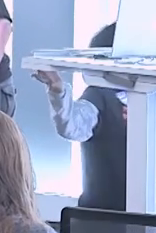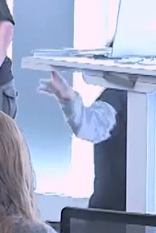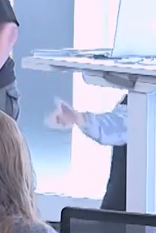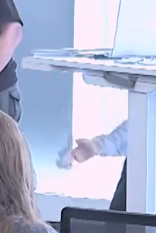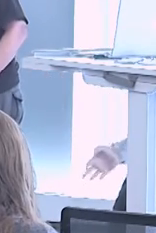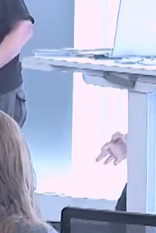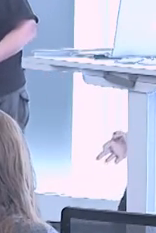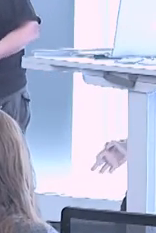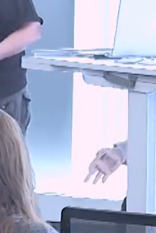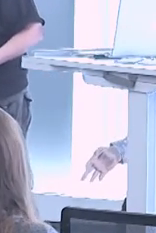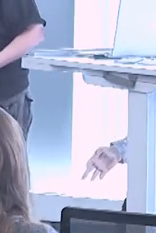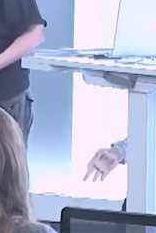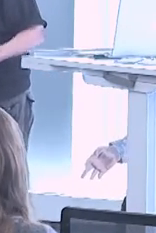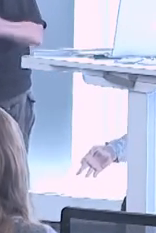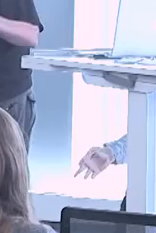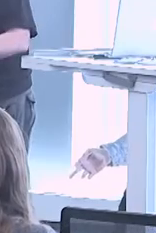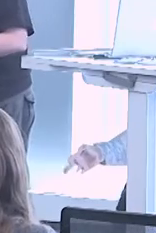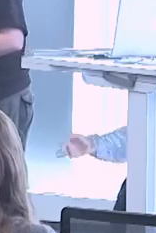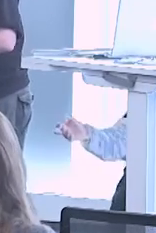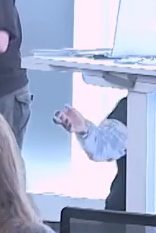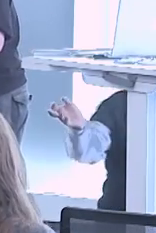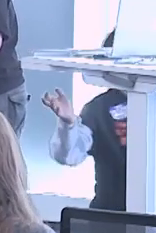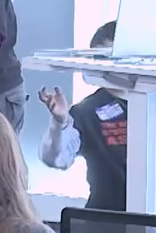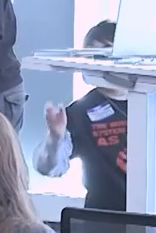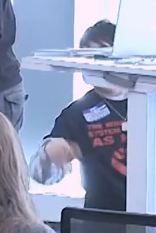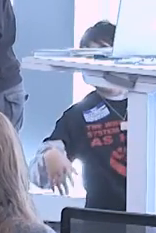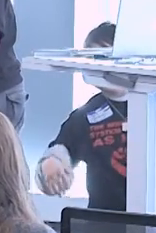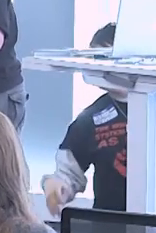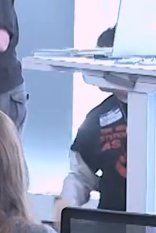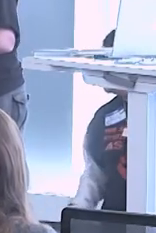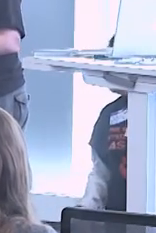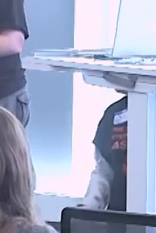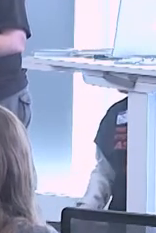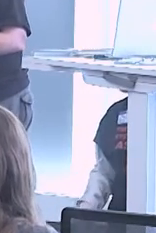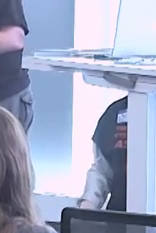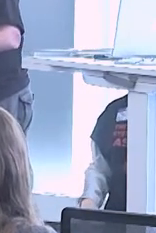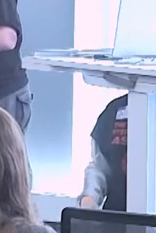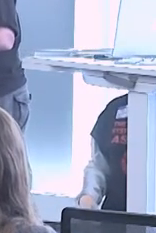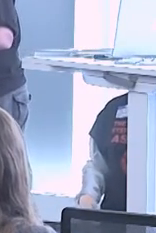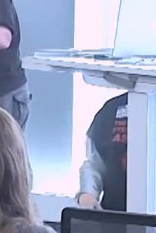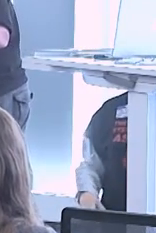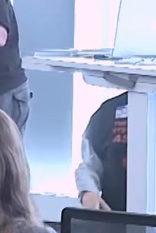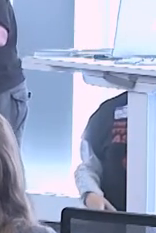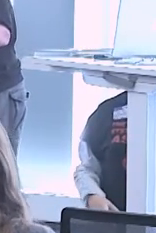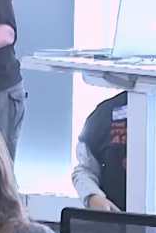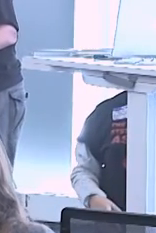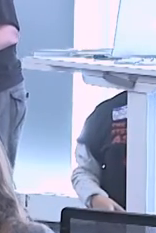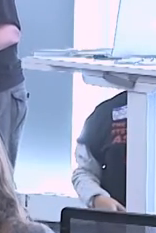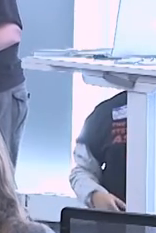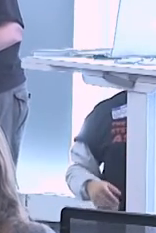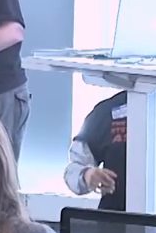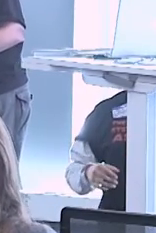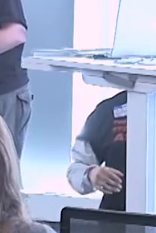To a part of this, reject compliance. Reject compliance with treatment, you'll often hear about people being treatment non-compliant,